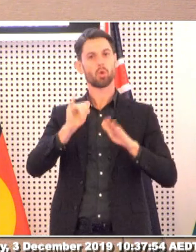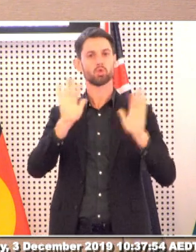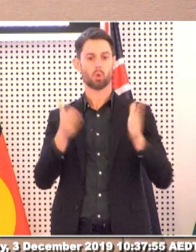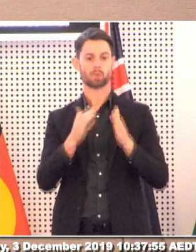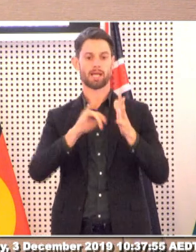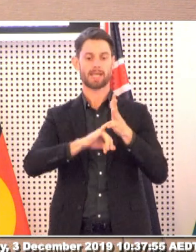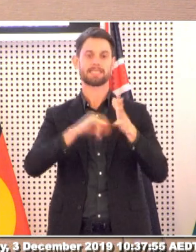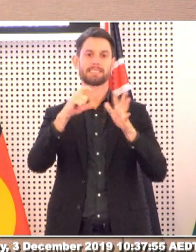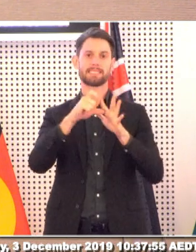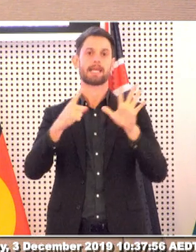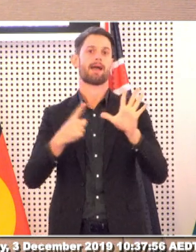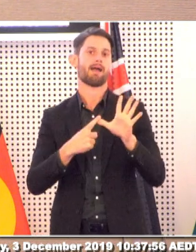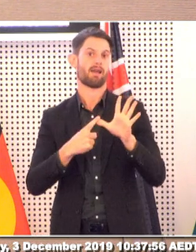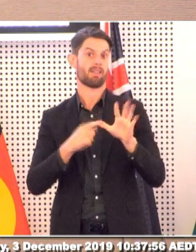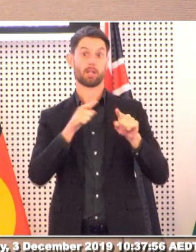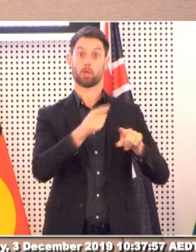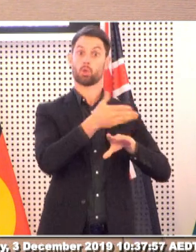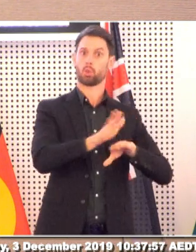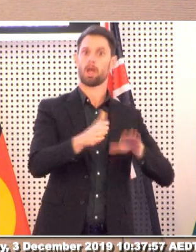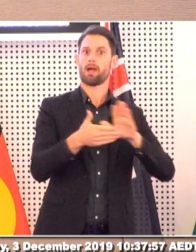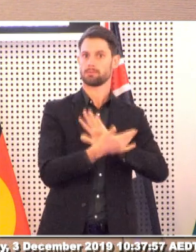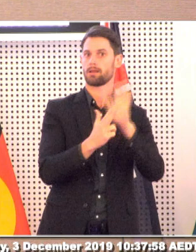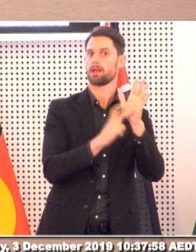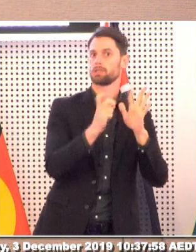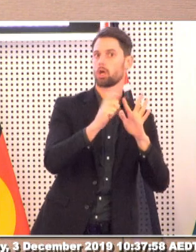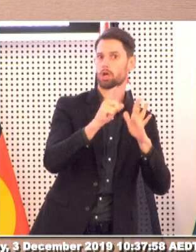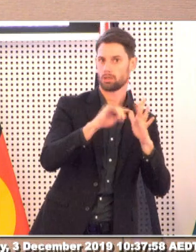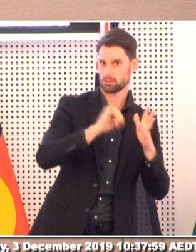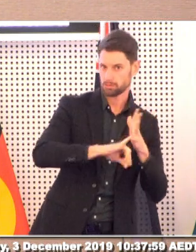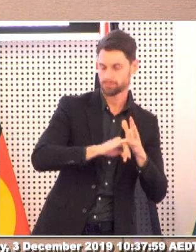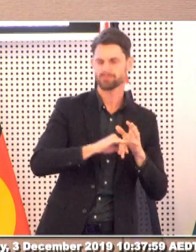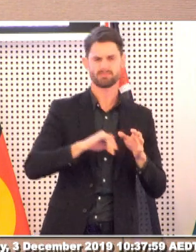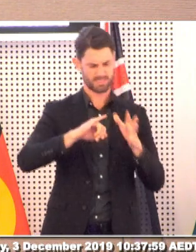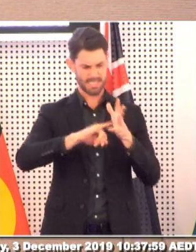And one of the things that will change is that a – a person would have the SDA